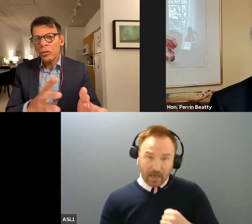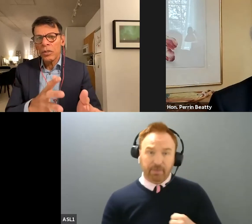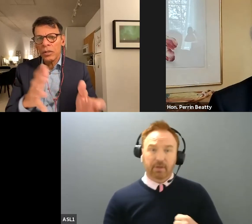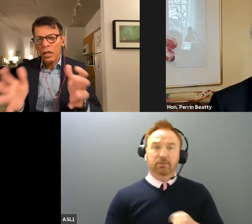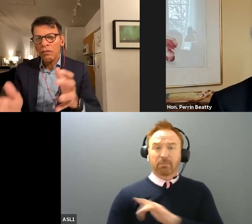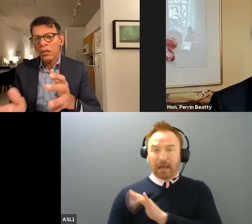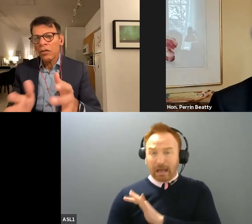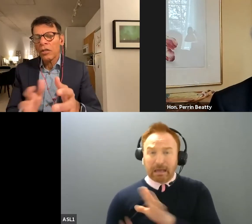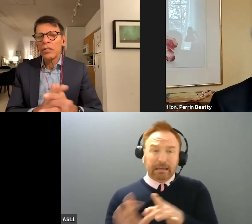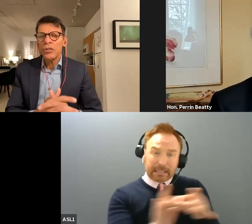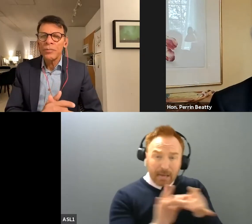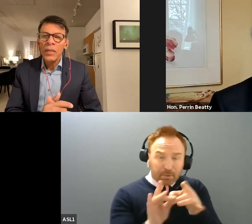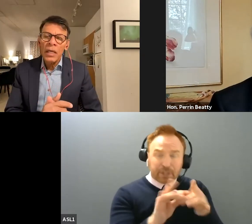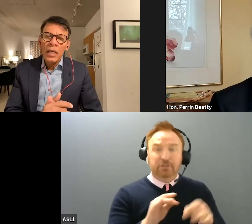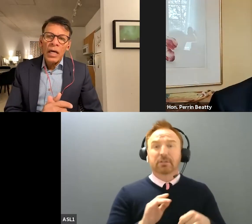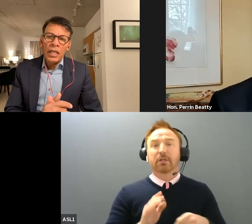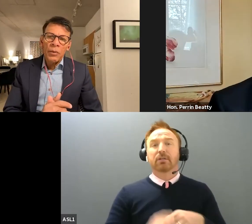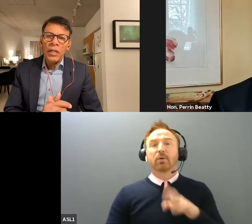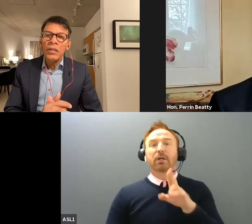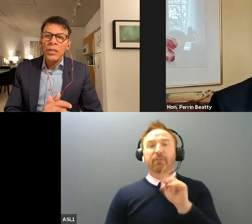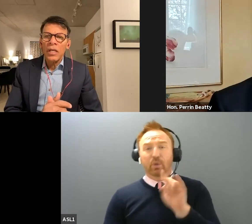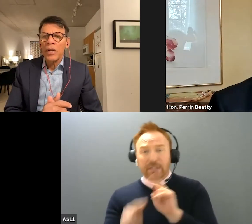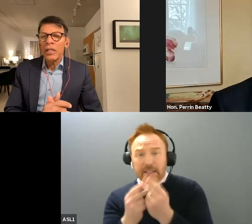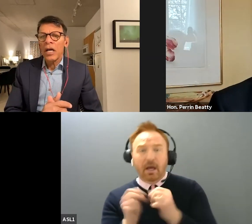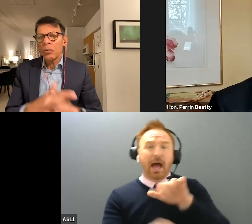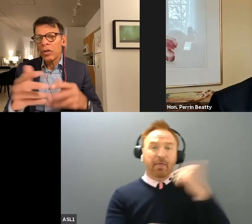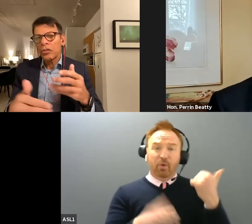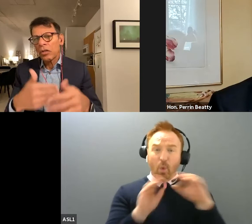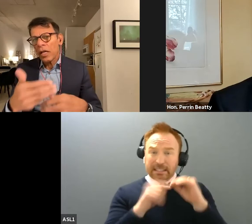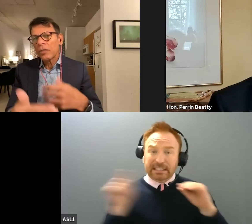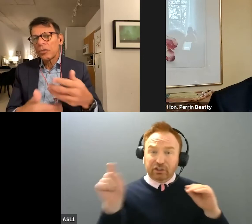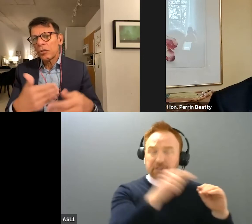unions and a lot of other organizations, I think we they need to accelerate that work to again, to